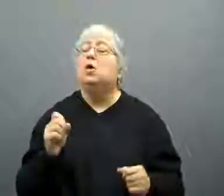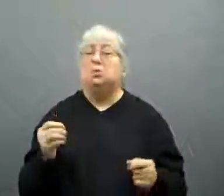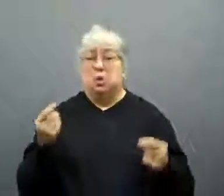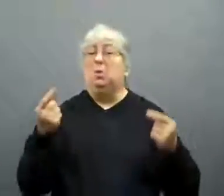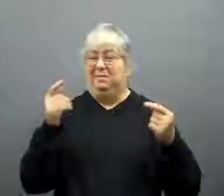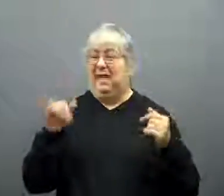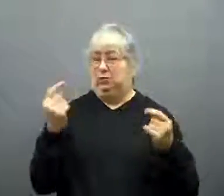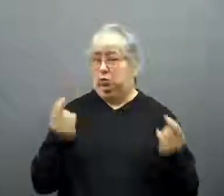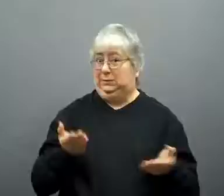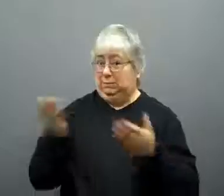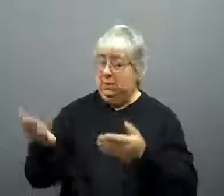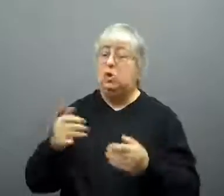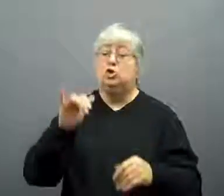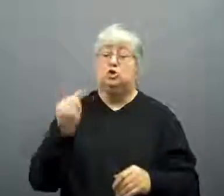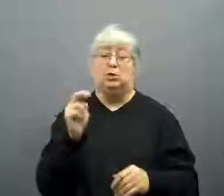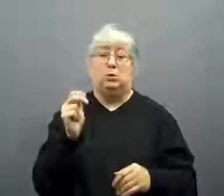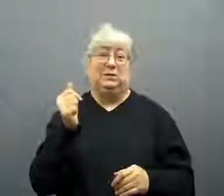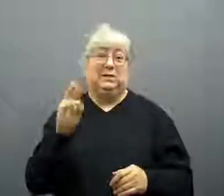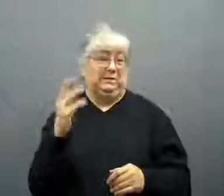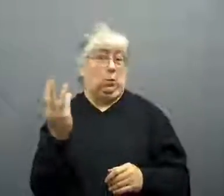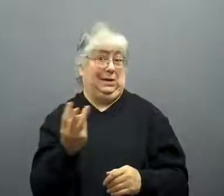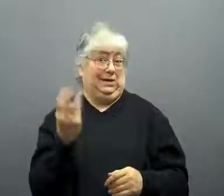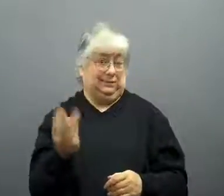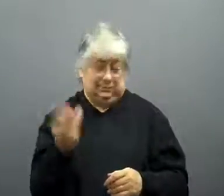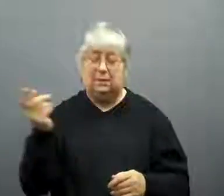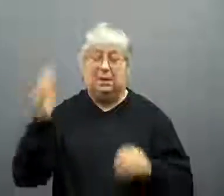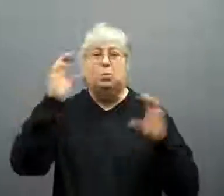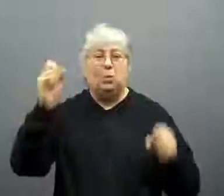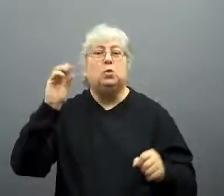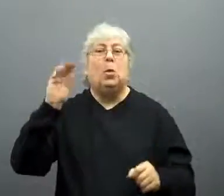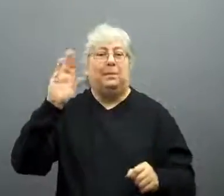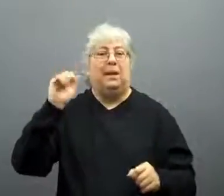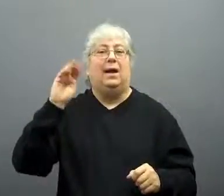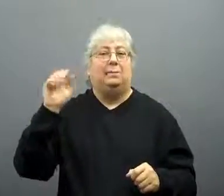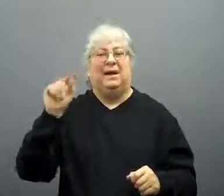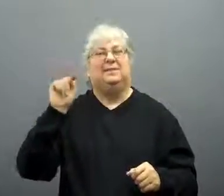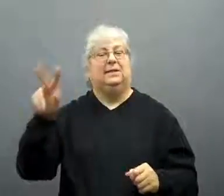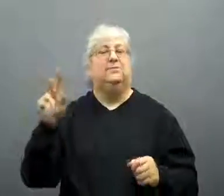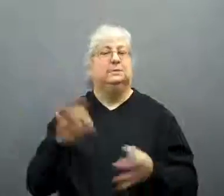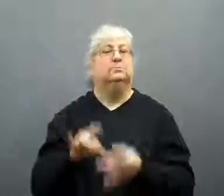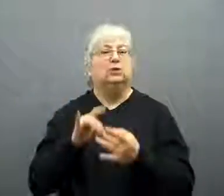The president received this on Tuesday, then on Wednesday, January 16